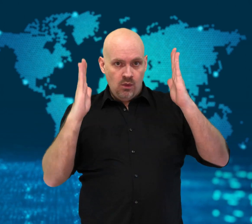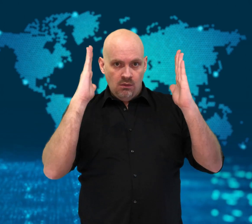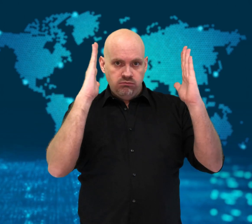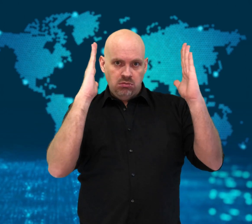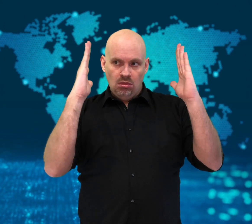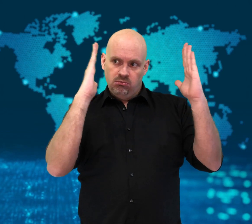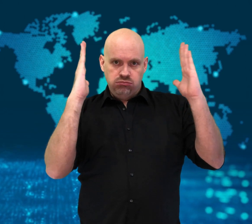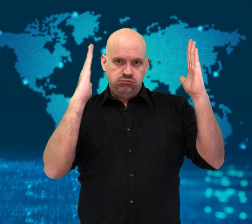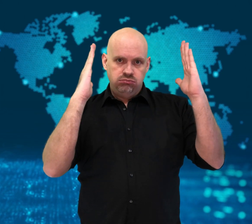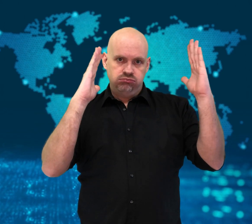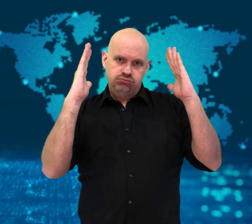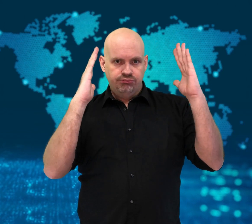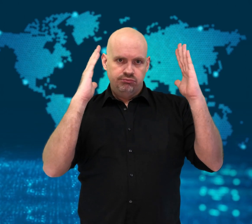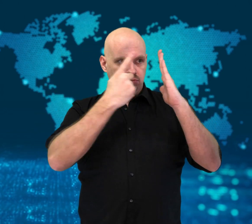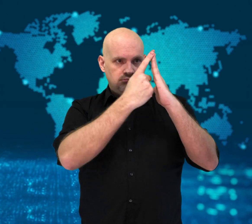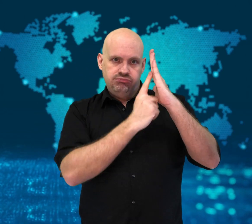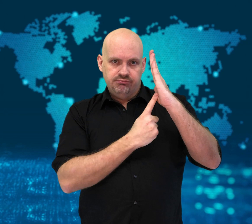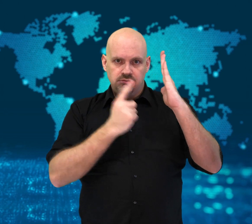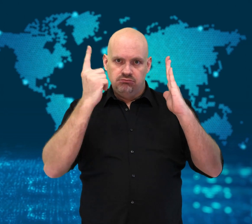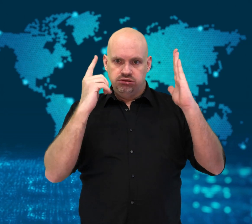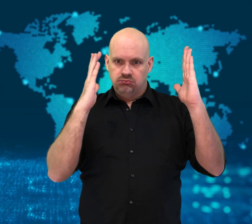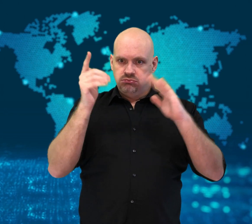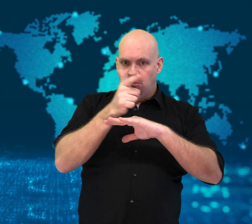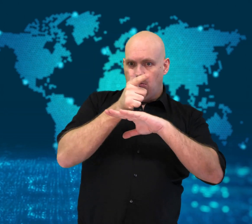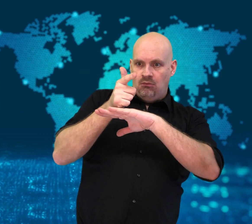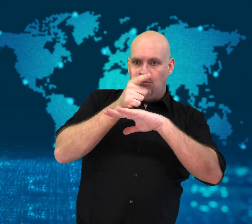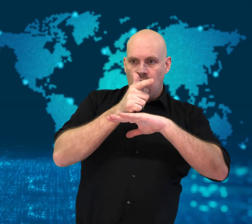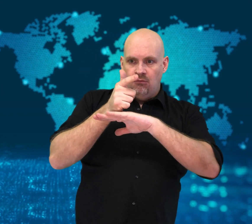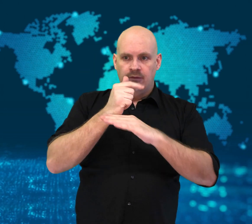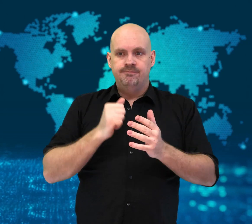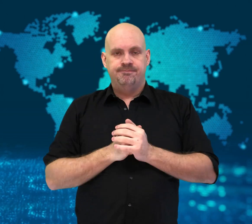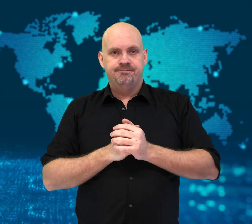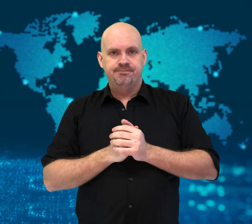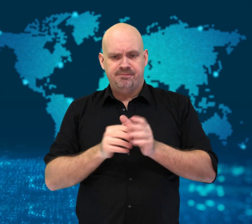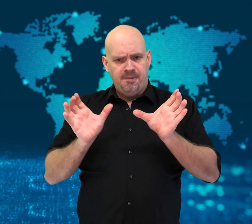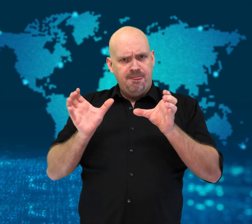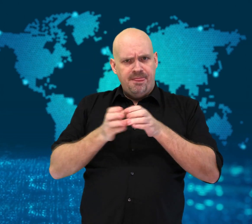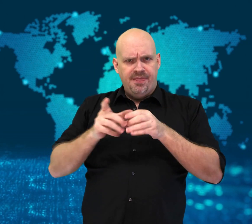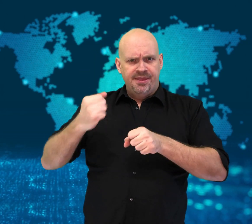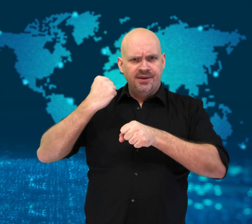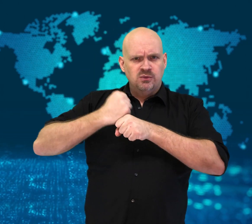cracks in the rocks. On Monday,